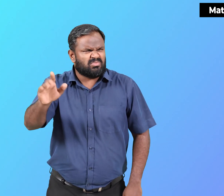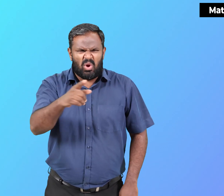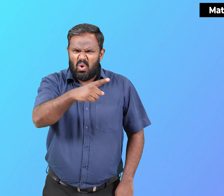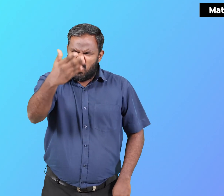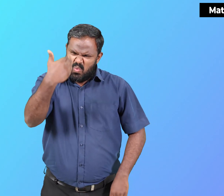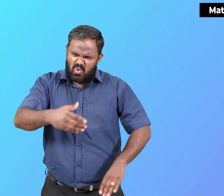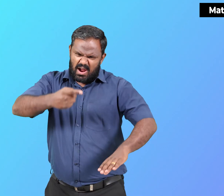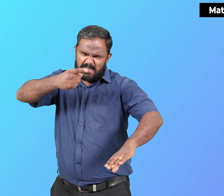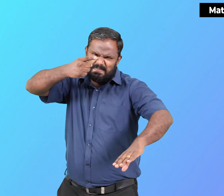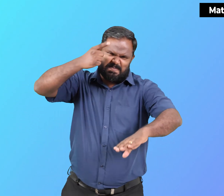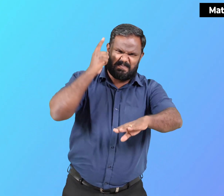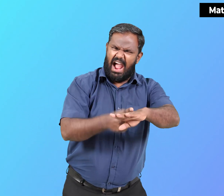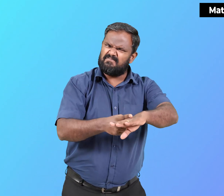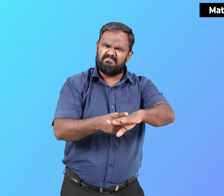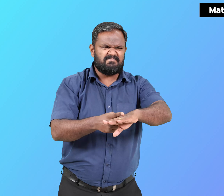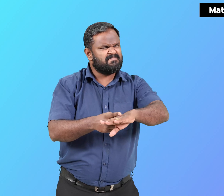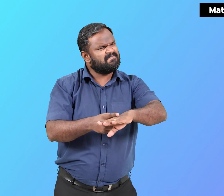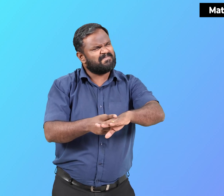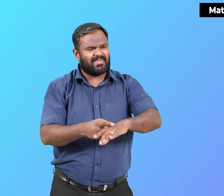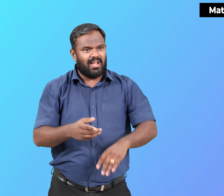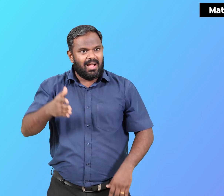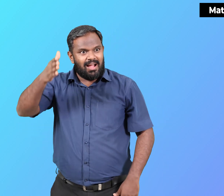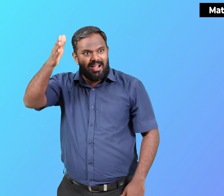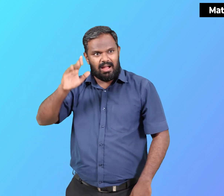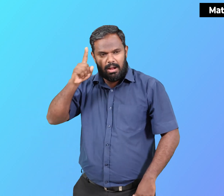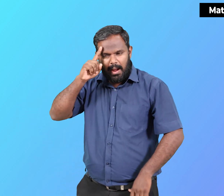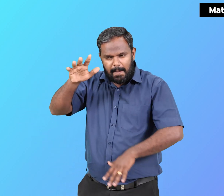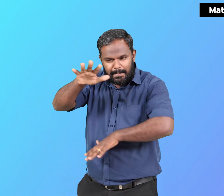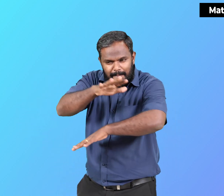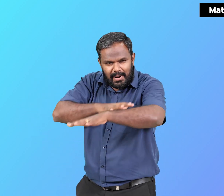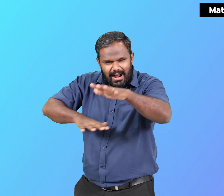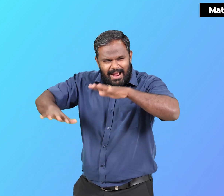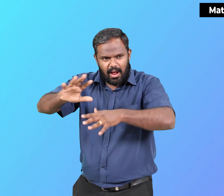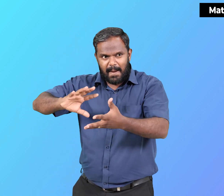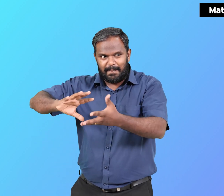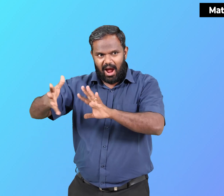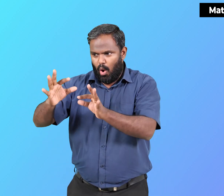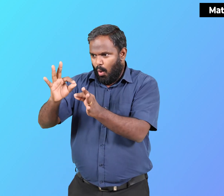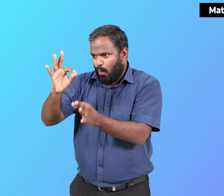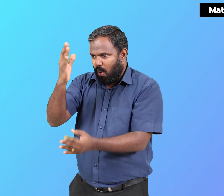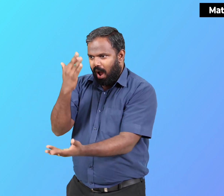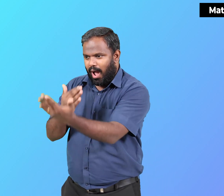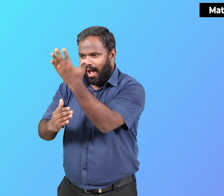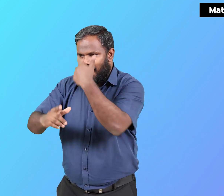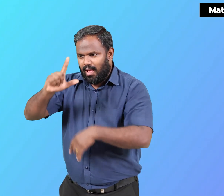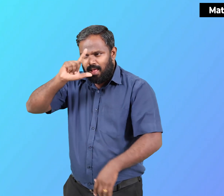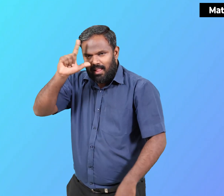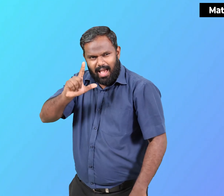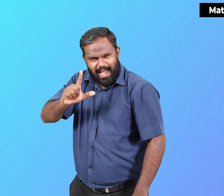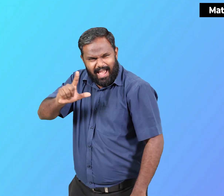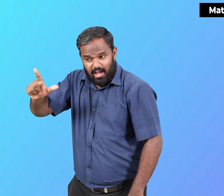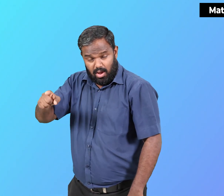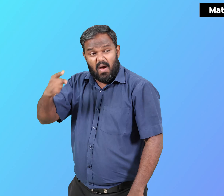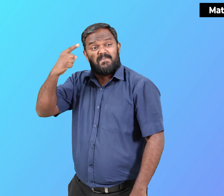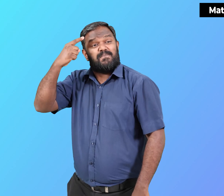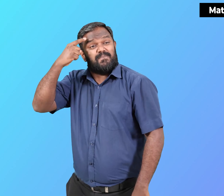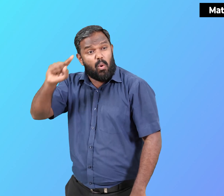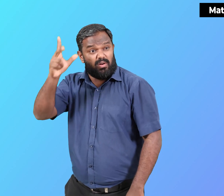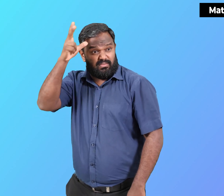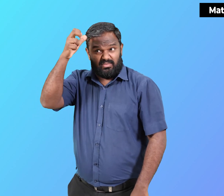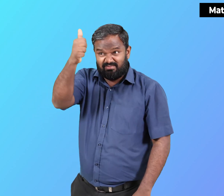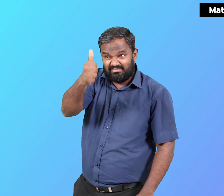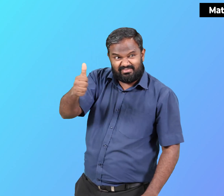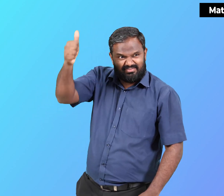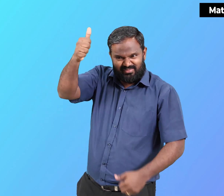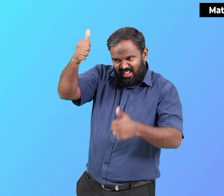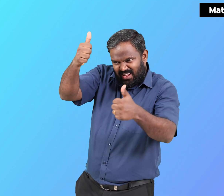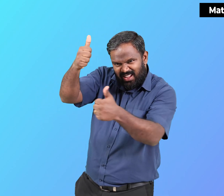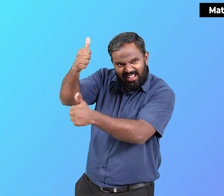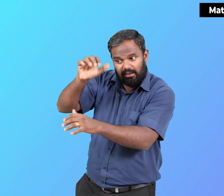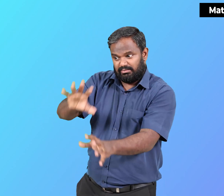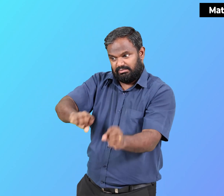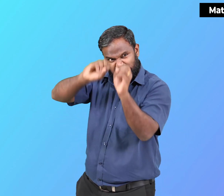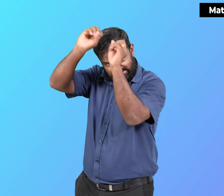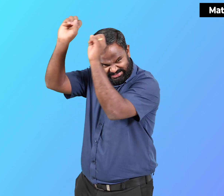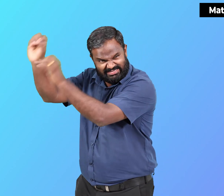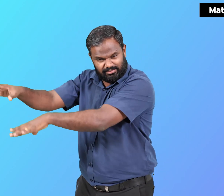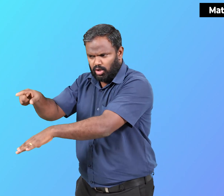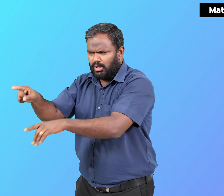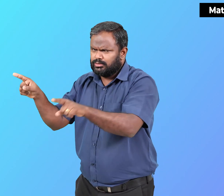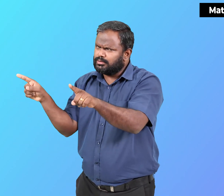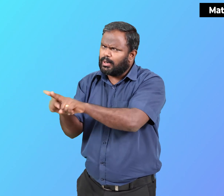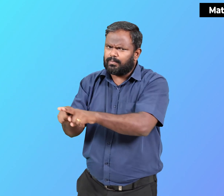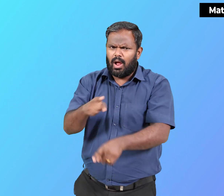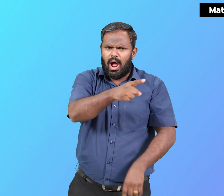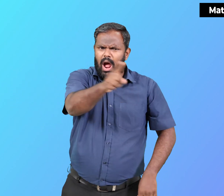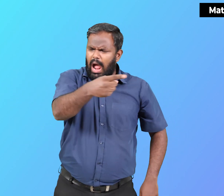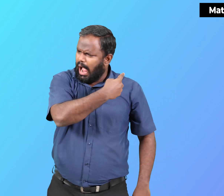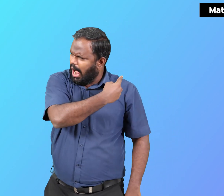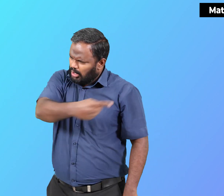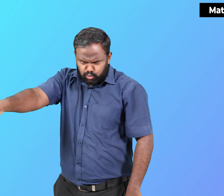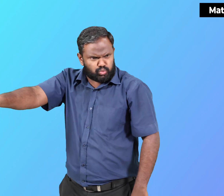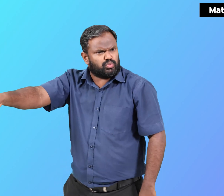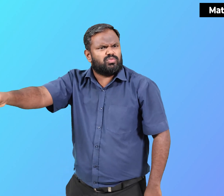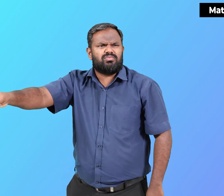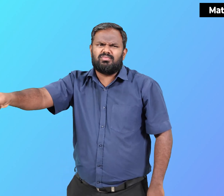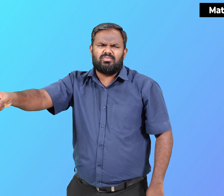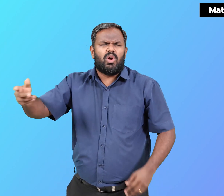God has already decided that you will be punished. Go into the fire that burns forever—the fire that was prepared for the devil and his angels.